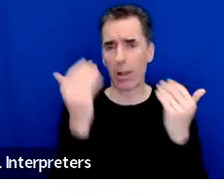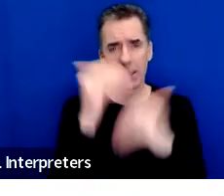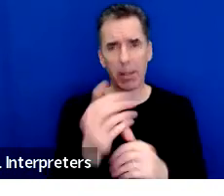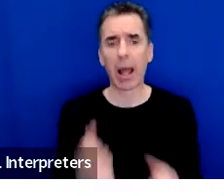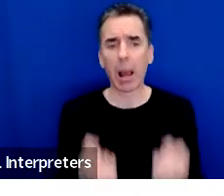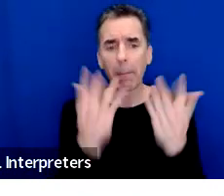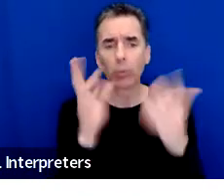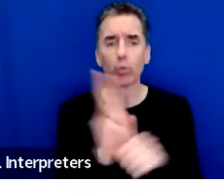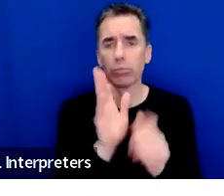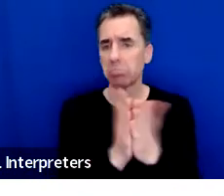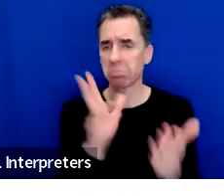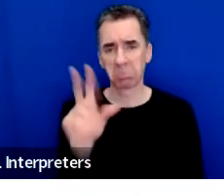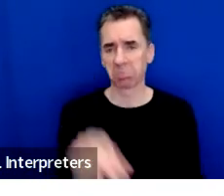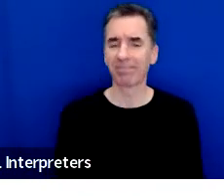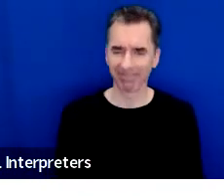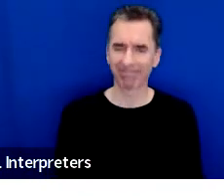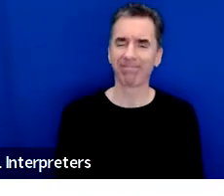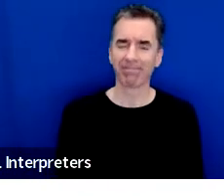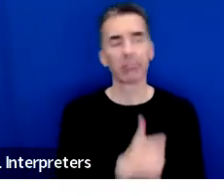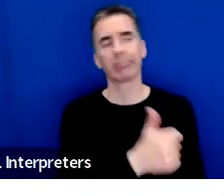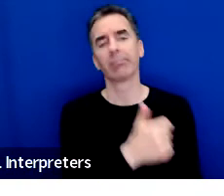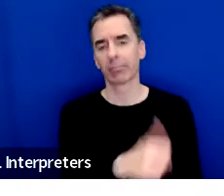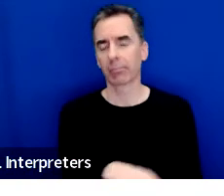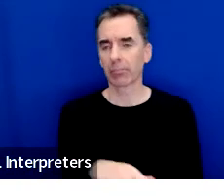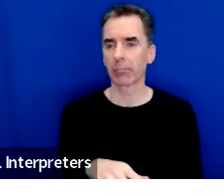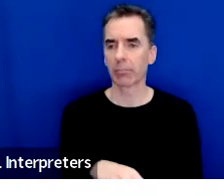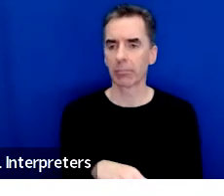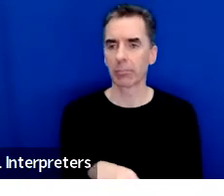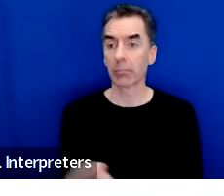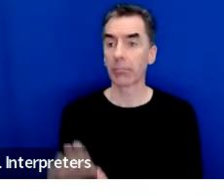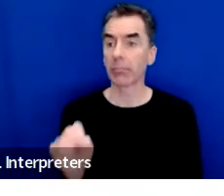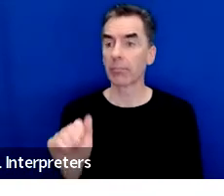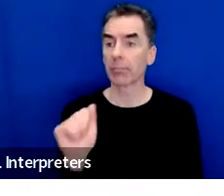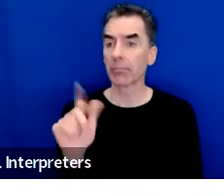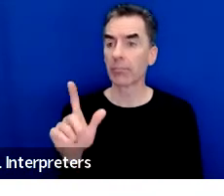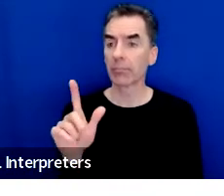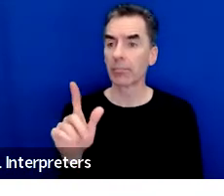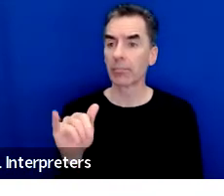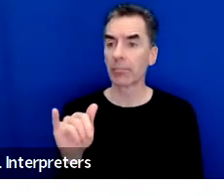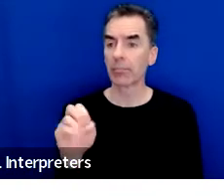Okay, great. Thank you. Yeah. Yeah. And Sally just it's just so I think it's easier, it's a little more streamlined.